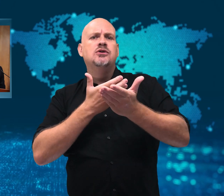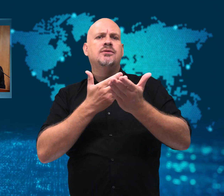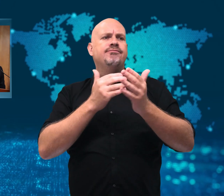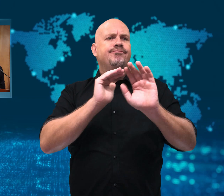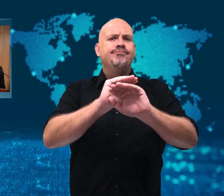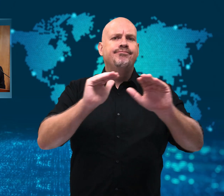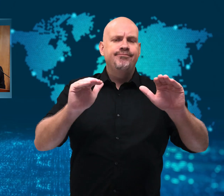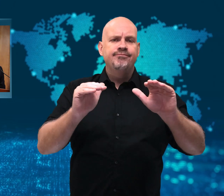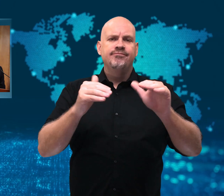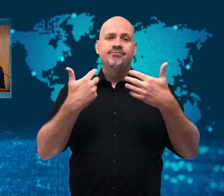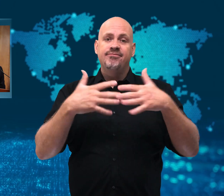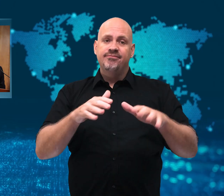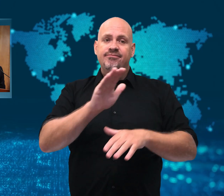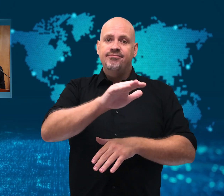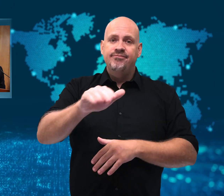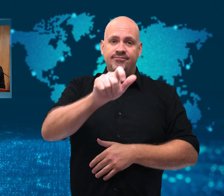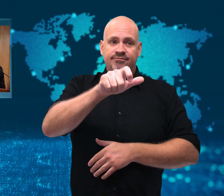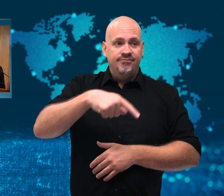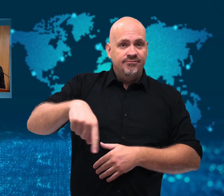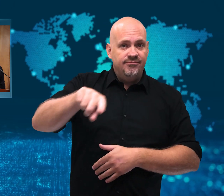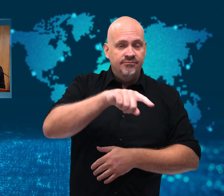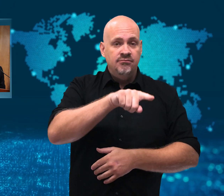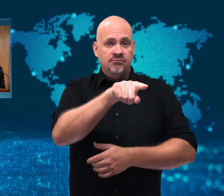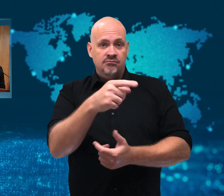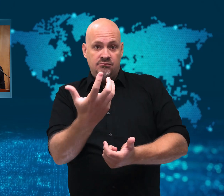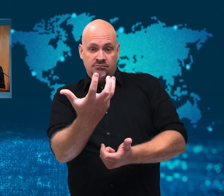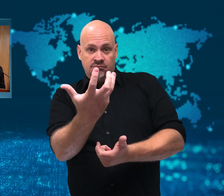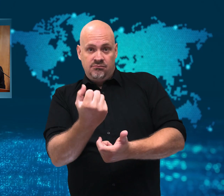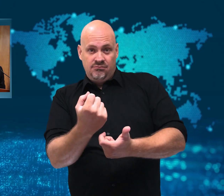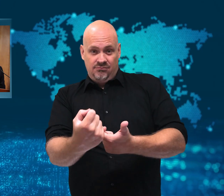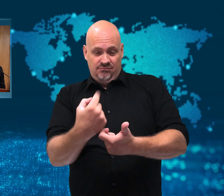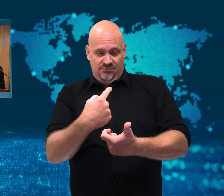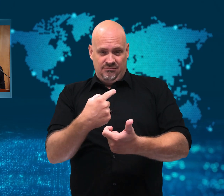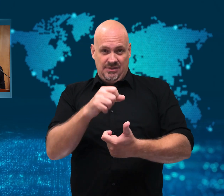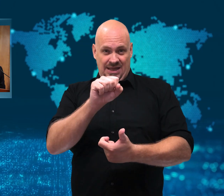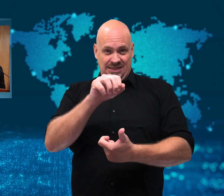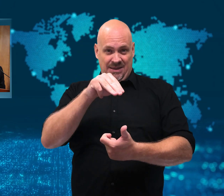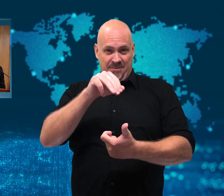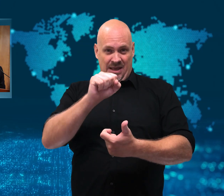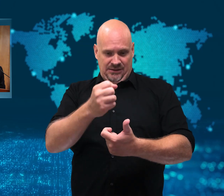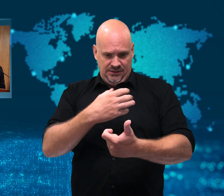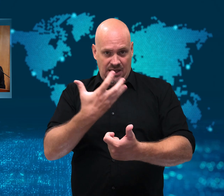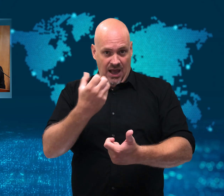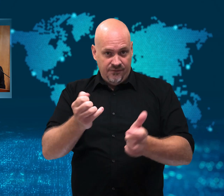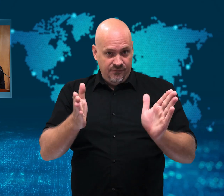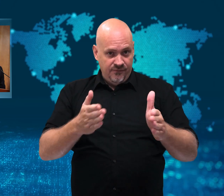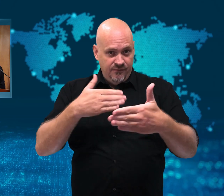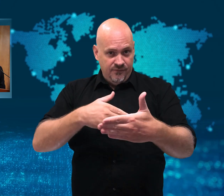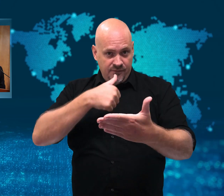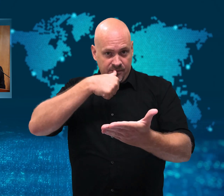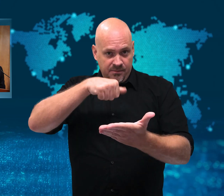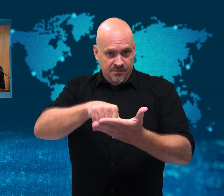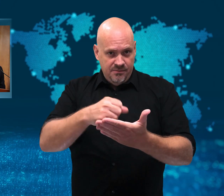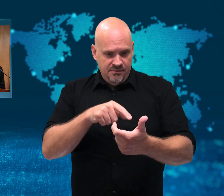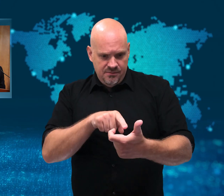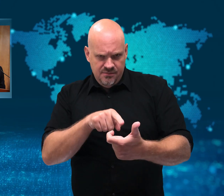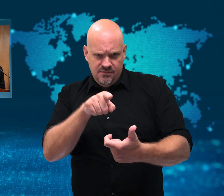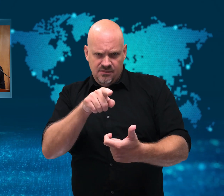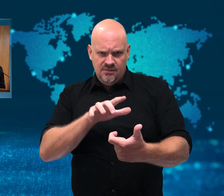You can protect yourself from these scams by logging in directly